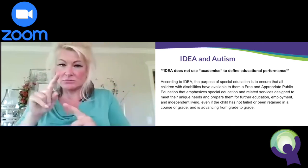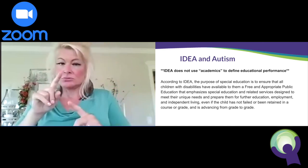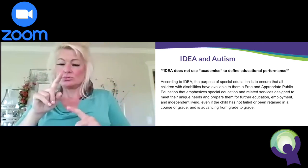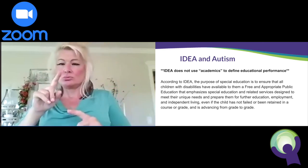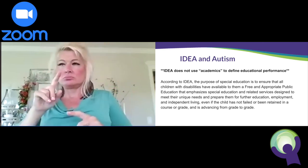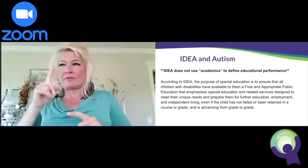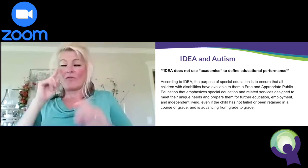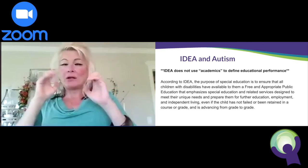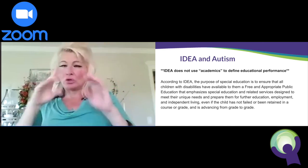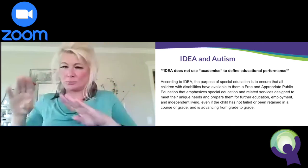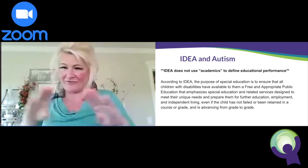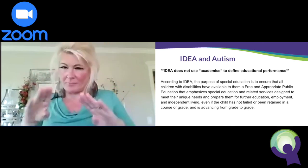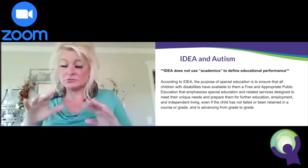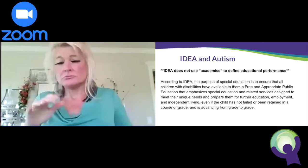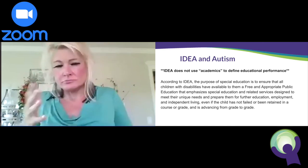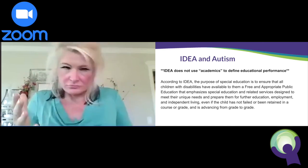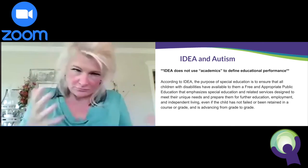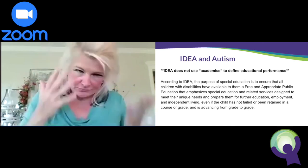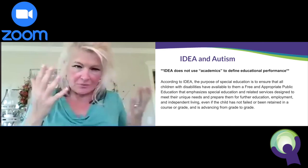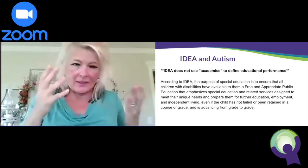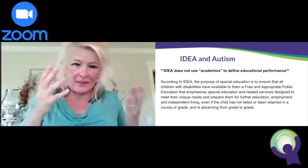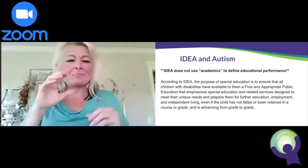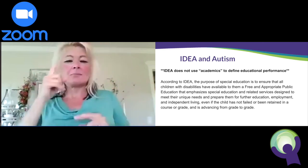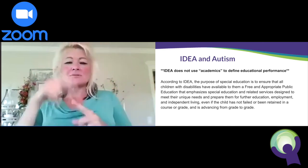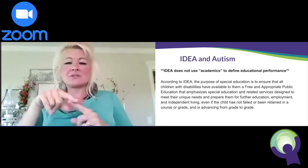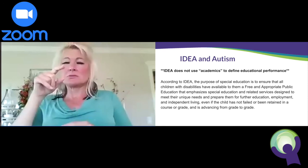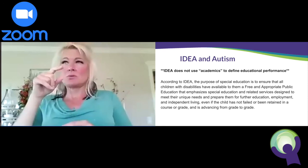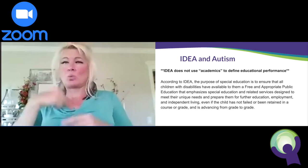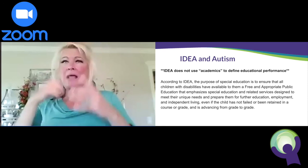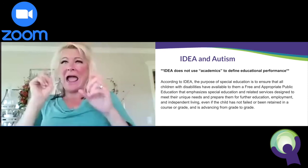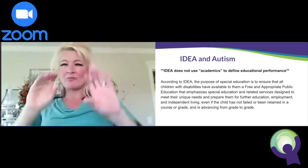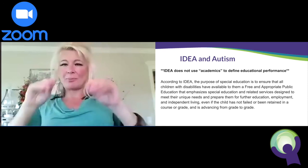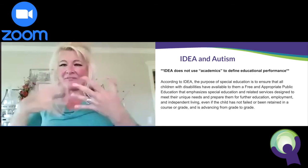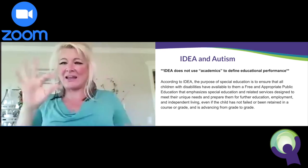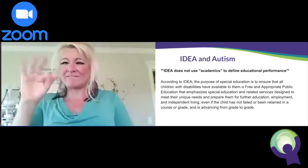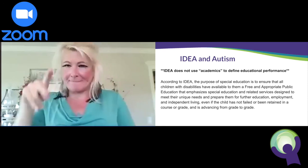It doesn't define academic behaviors.